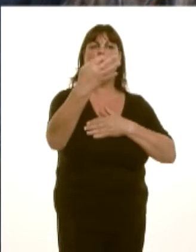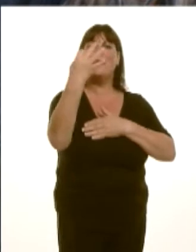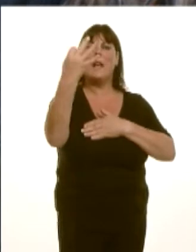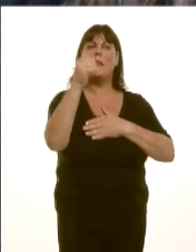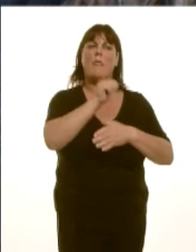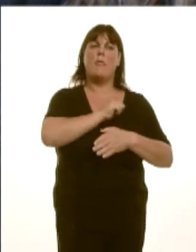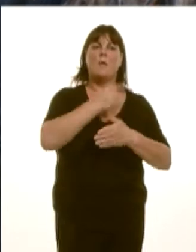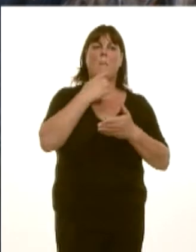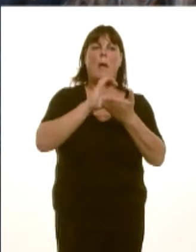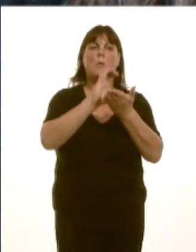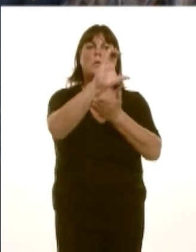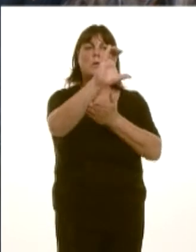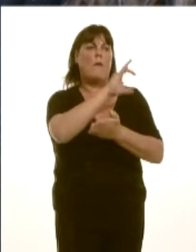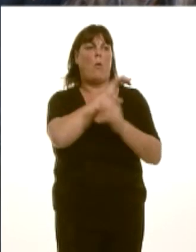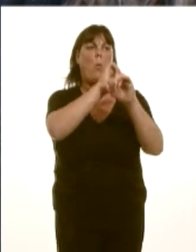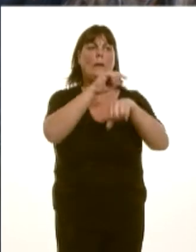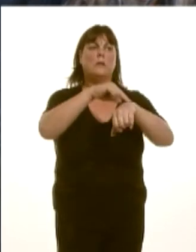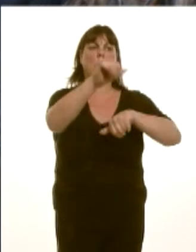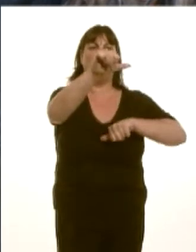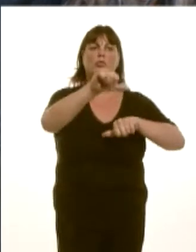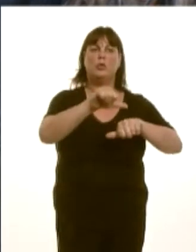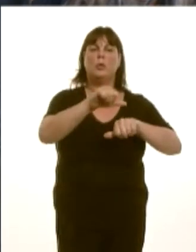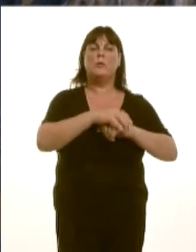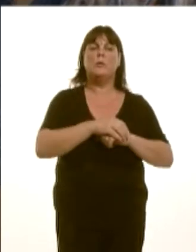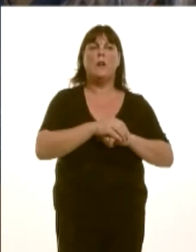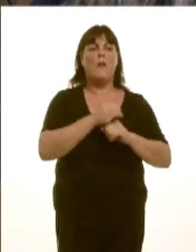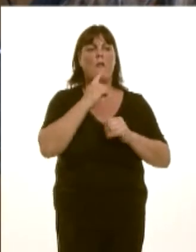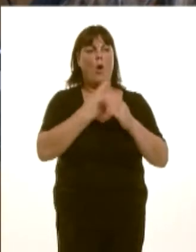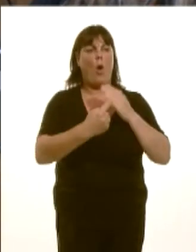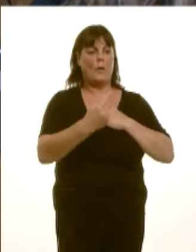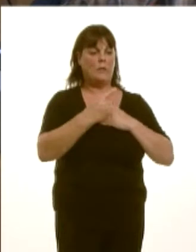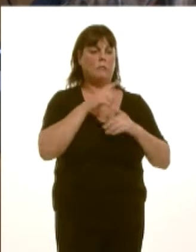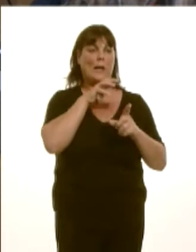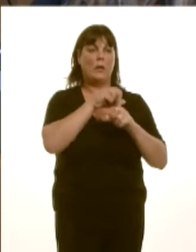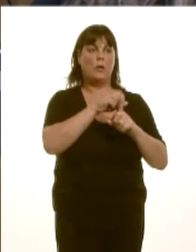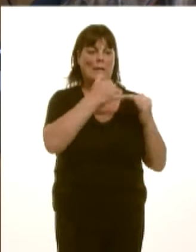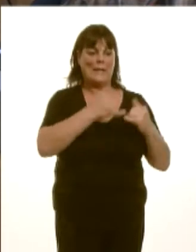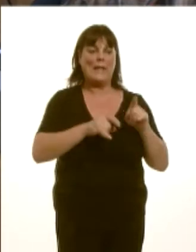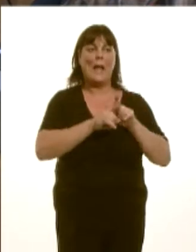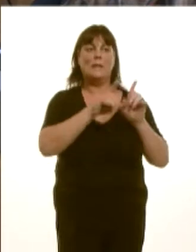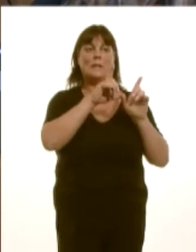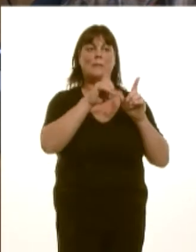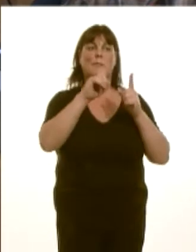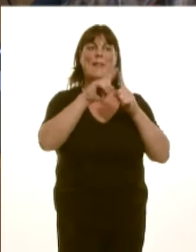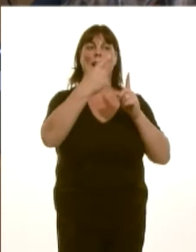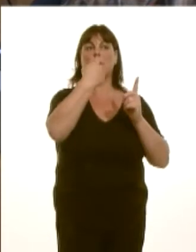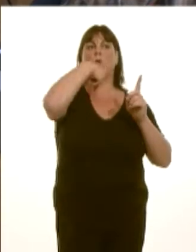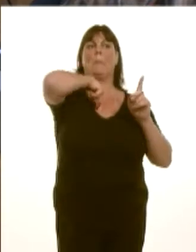in waiting times in other diagnostic tests and endoscopies to a maximum of eight weeks, to improve its position.